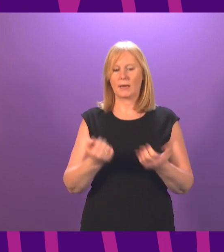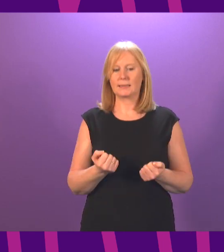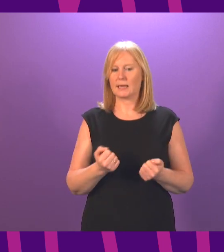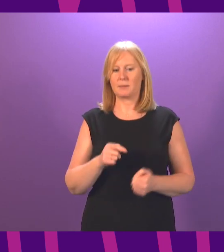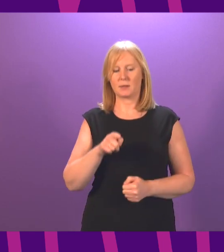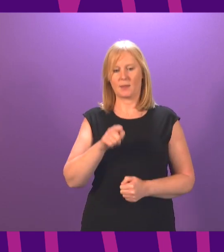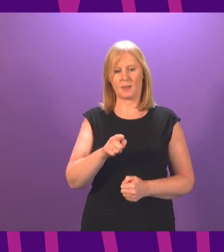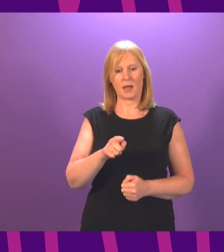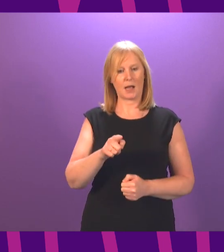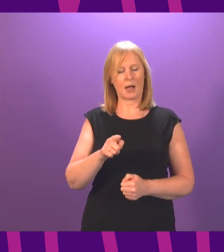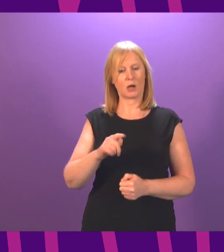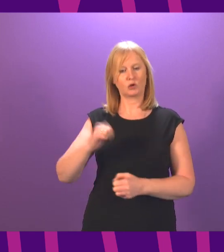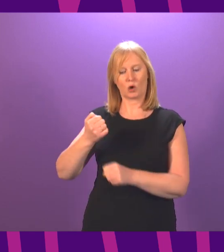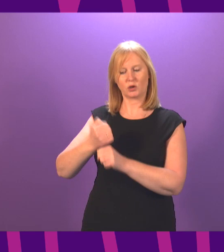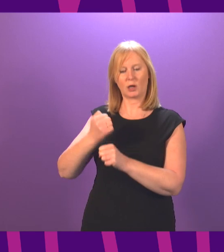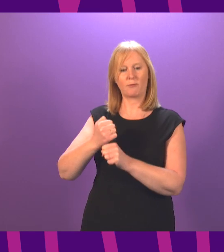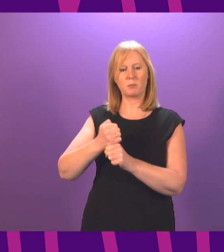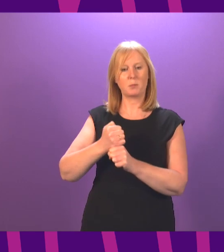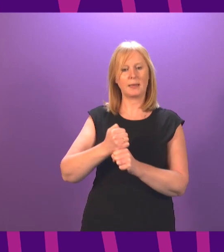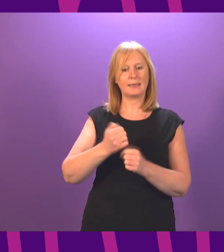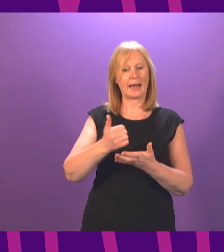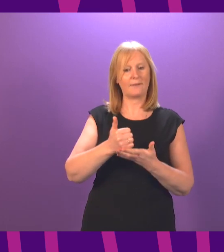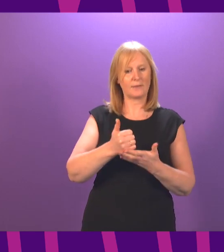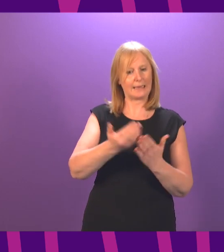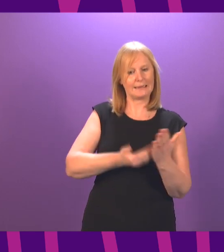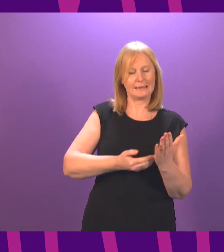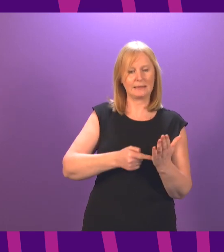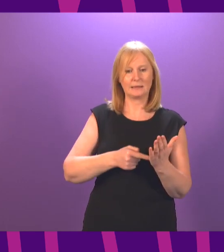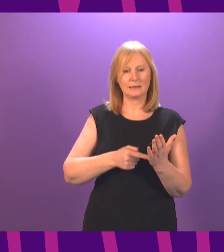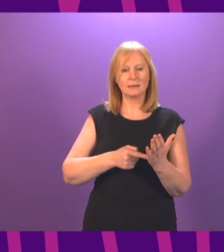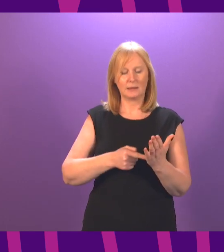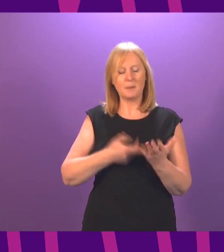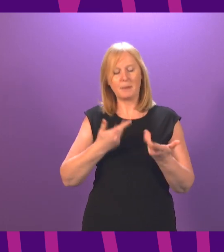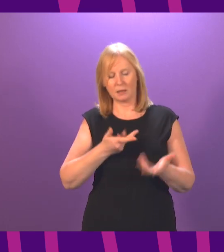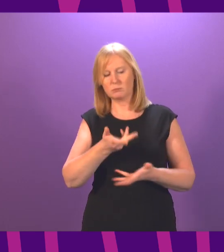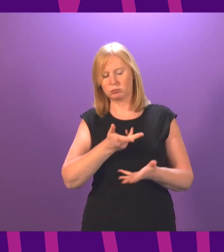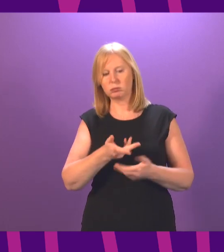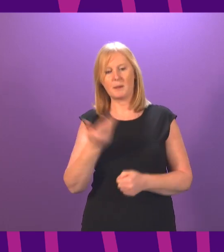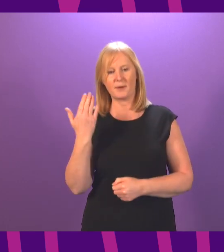characterisation of the Scottish Government’s advice. We have had this exchange before.